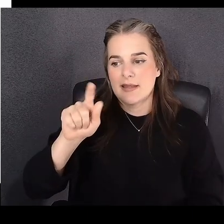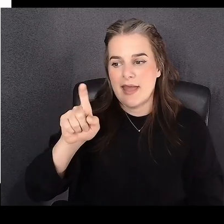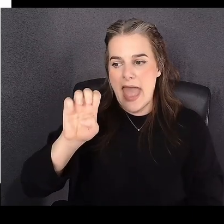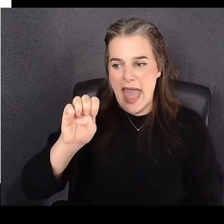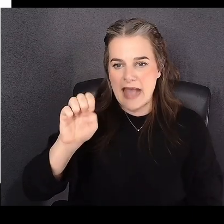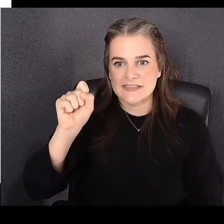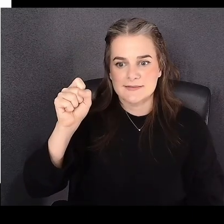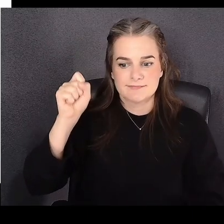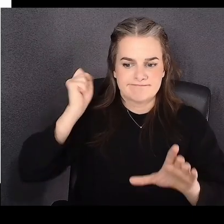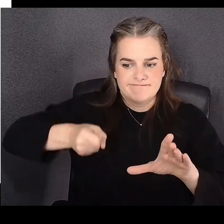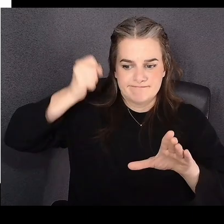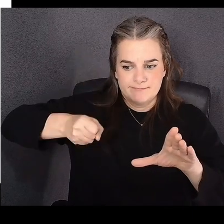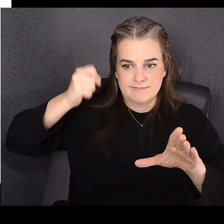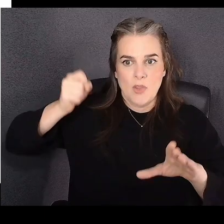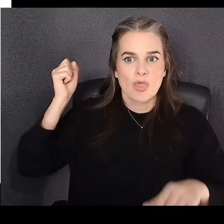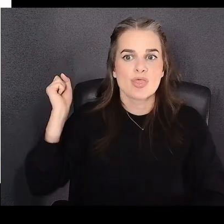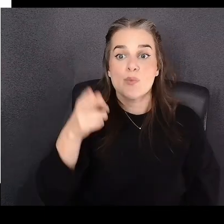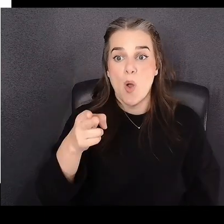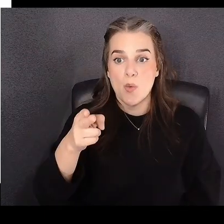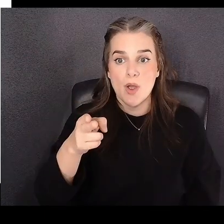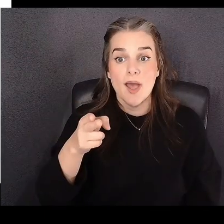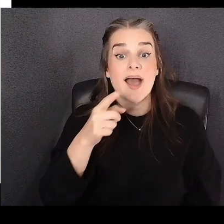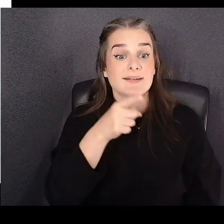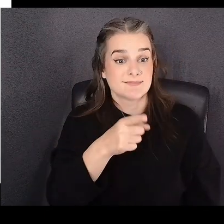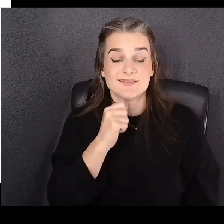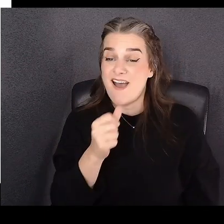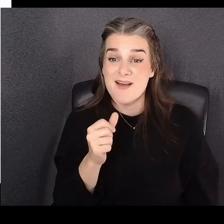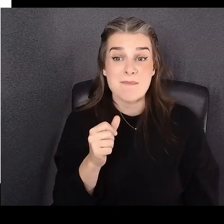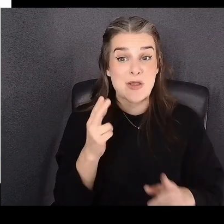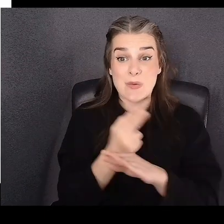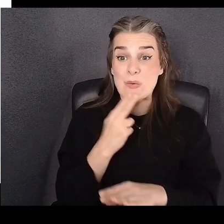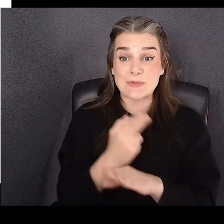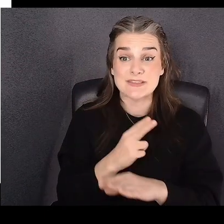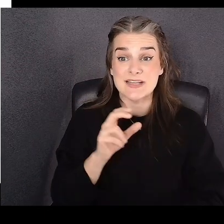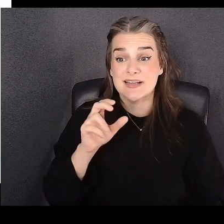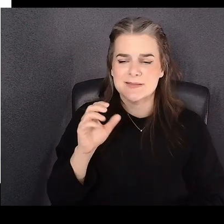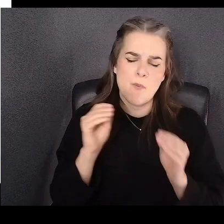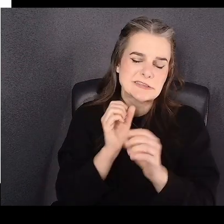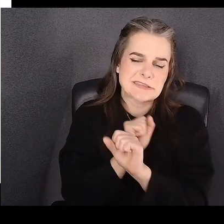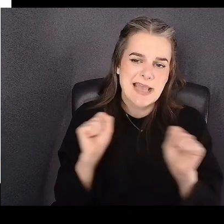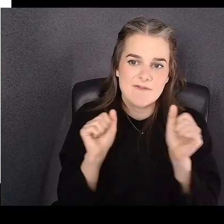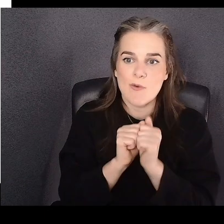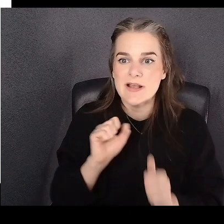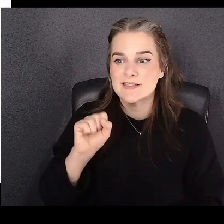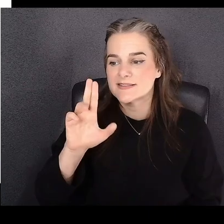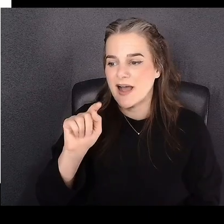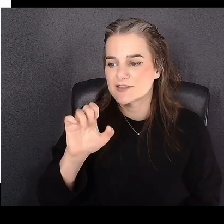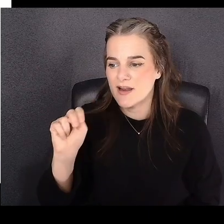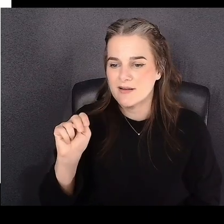which was a lot of fun for individuals to do themselves. And then our picture in the middle on the bottom